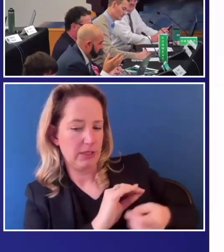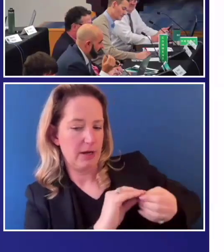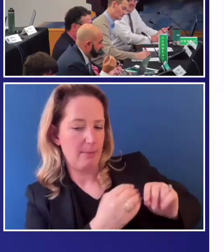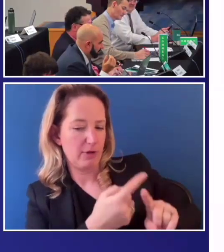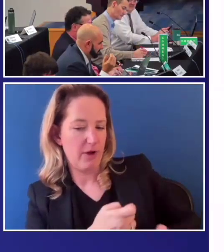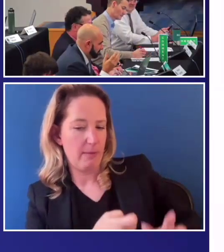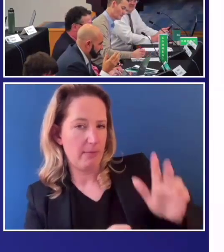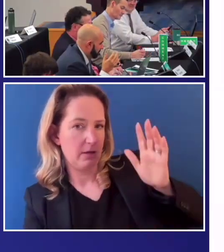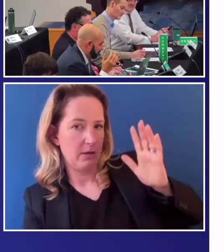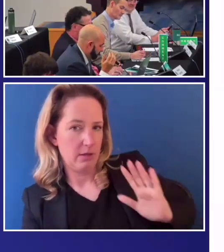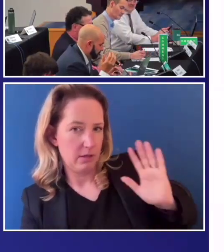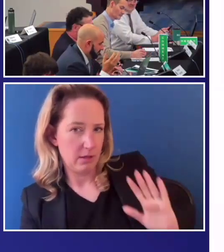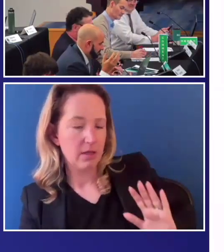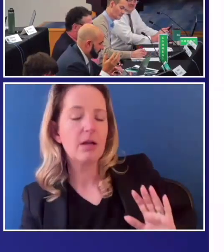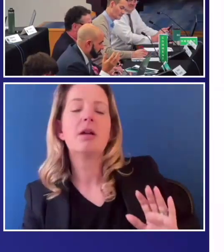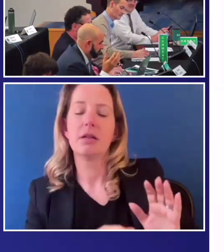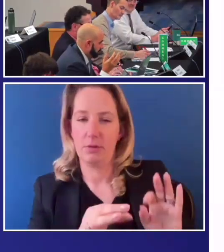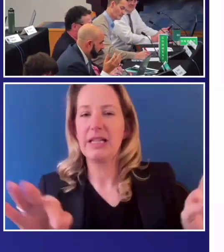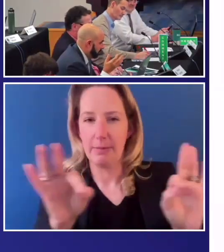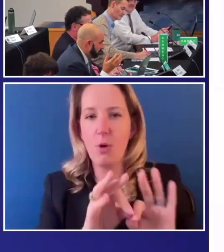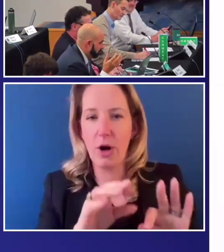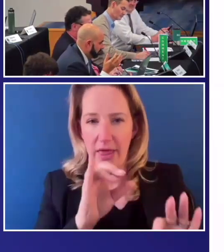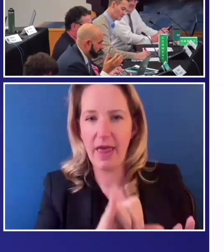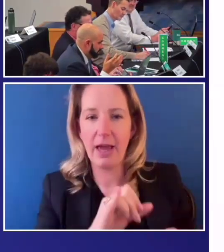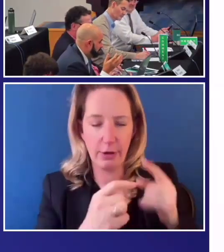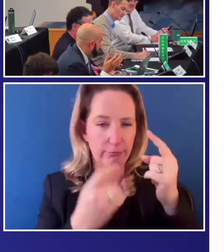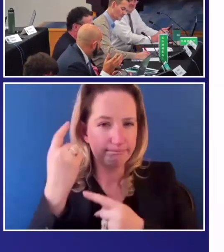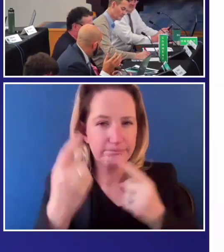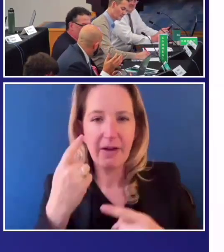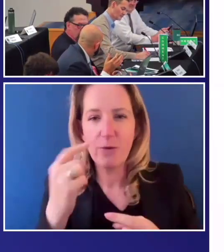you know, the backdrop is if we run all 14 steps and we don't reach a statistically